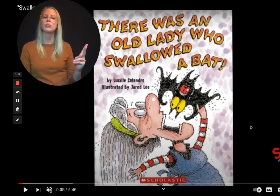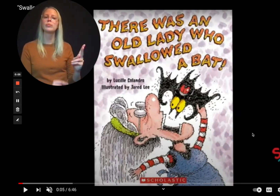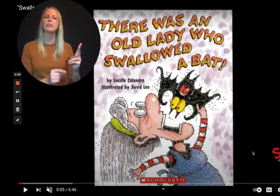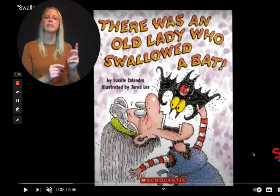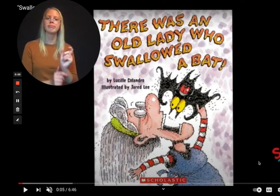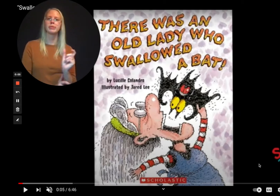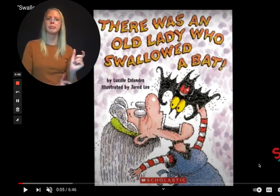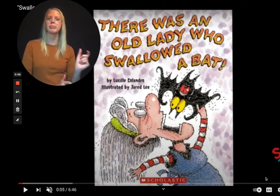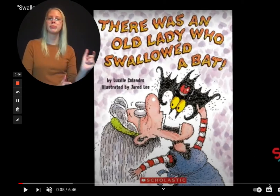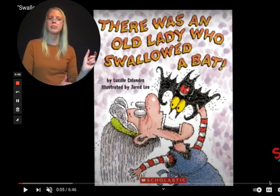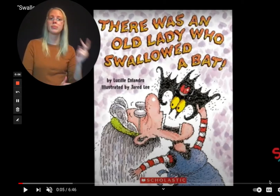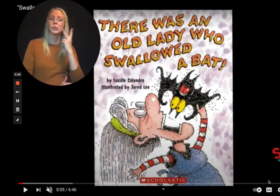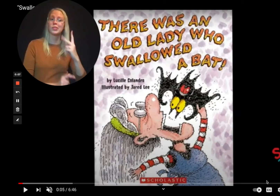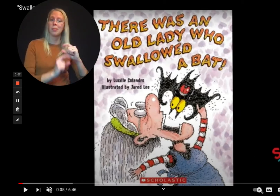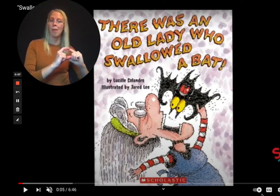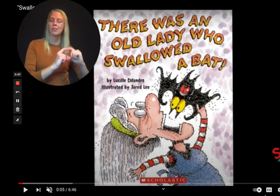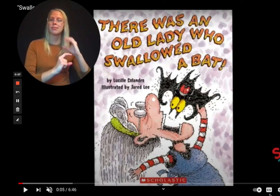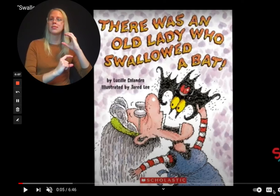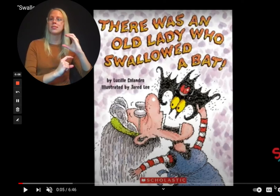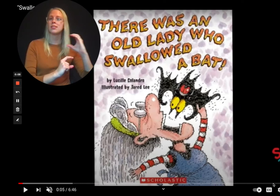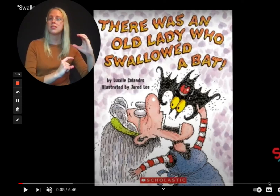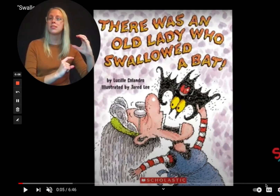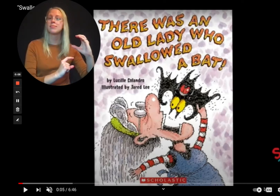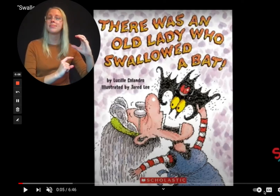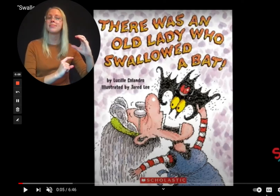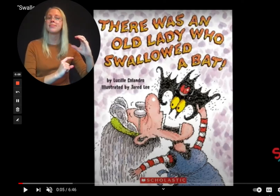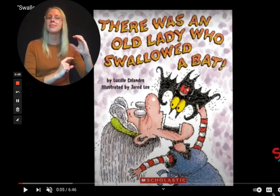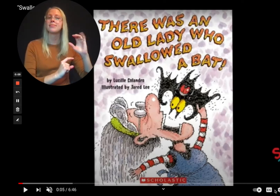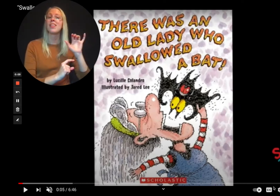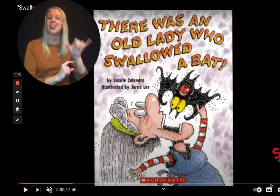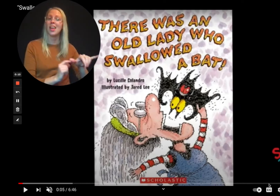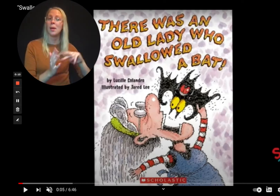You’ll see a box that says “CC”. This will turn on the captions.